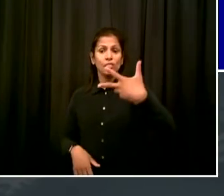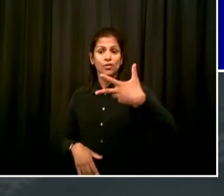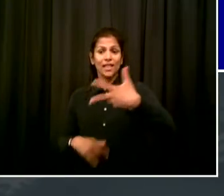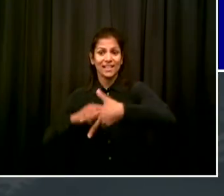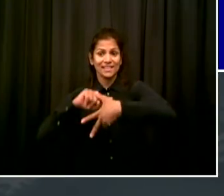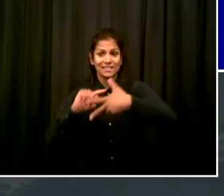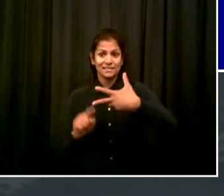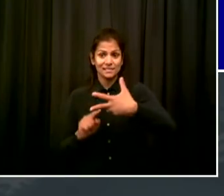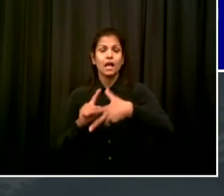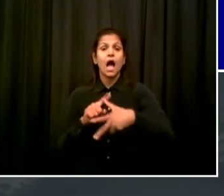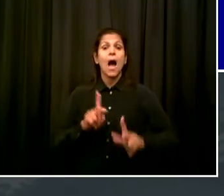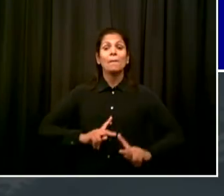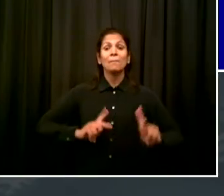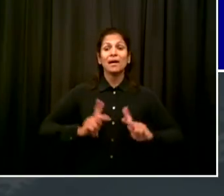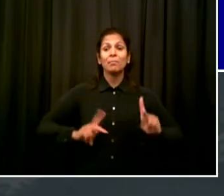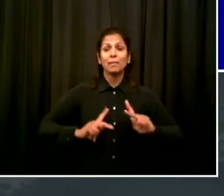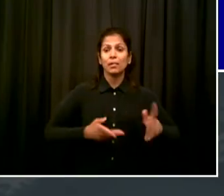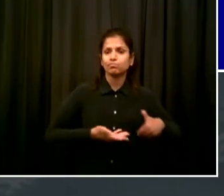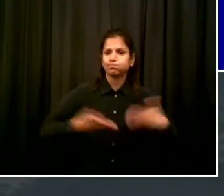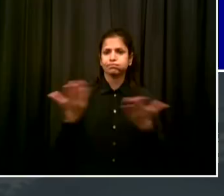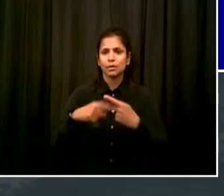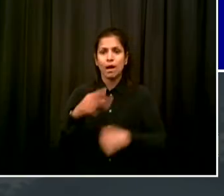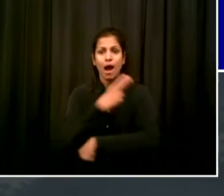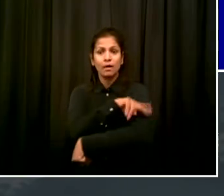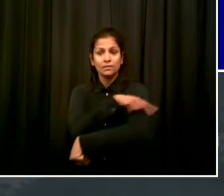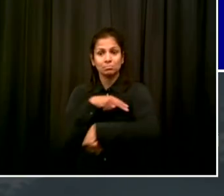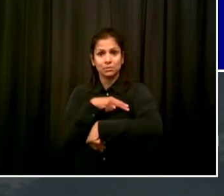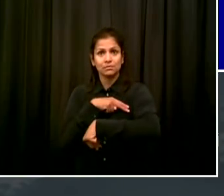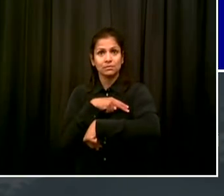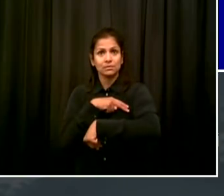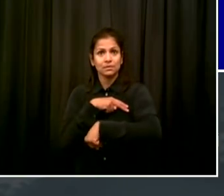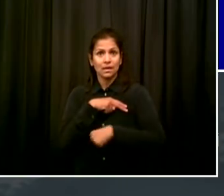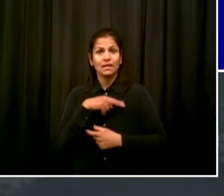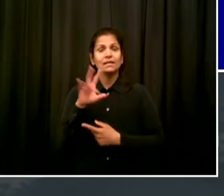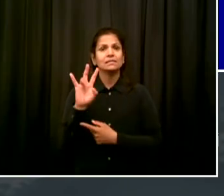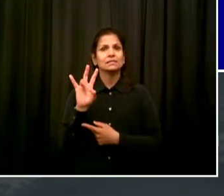ADMITTED TO HOSPITALS FOR SUSPECTED COVID- 19, TODAY'S